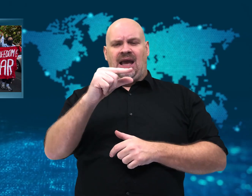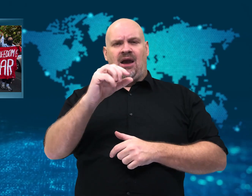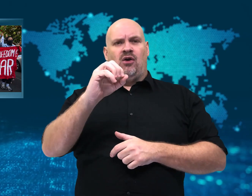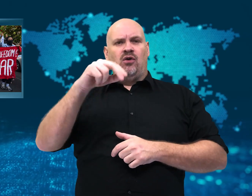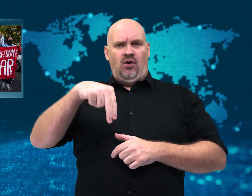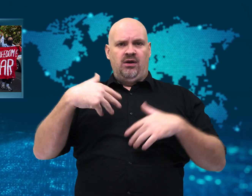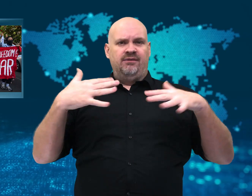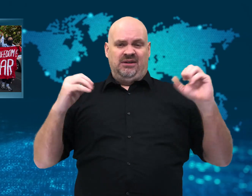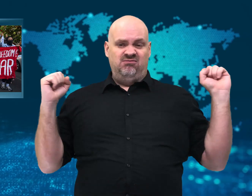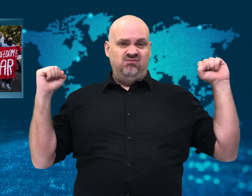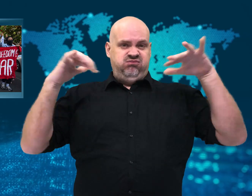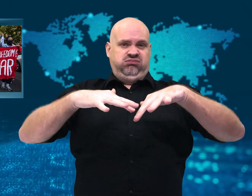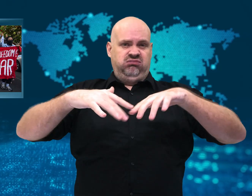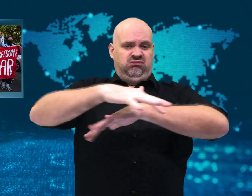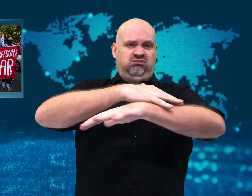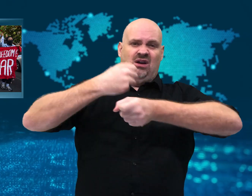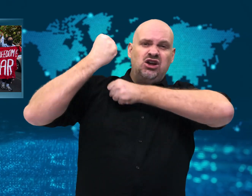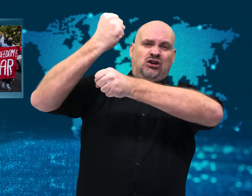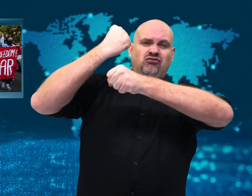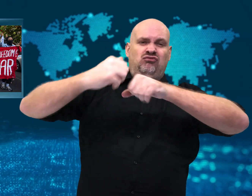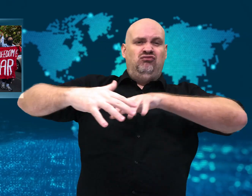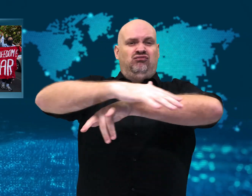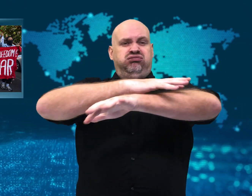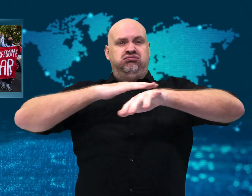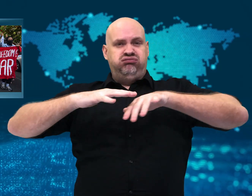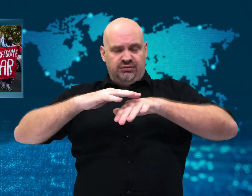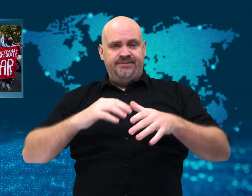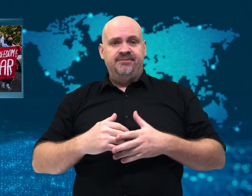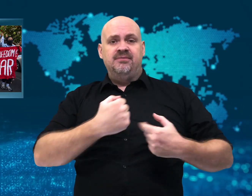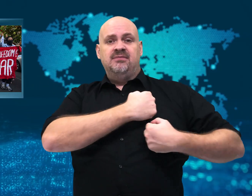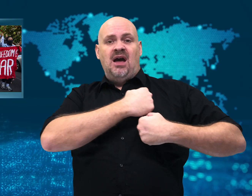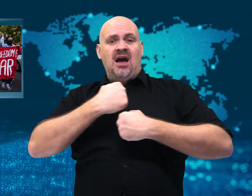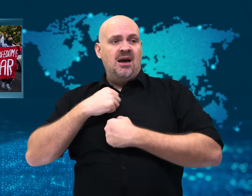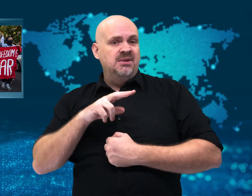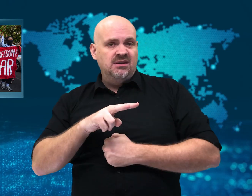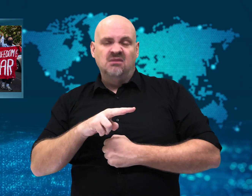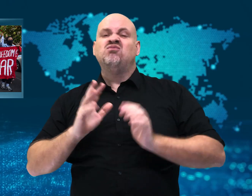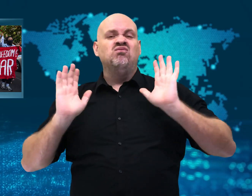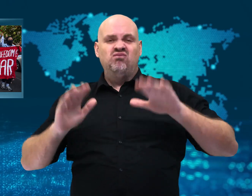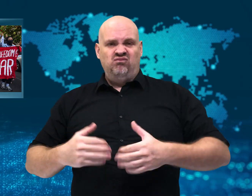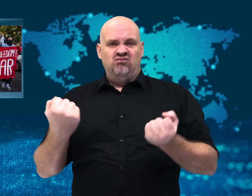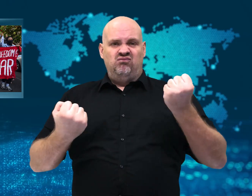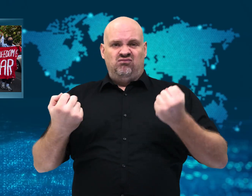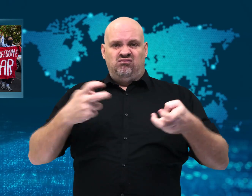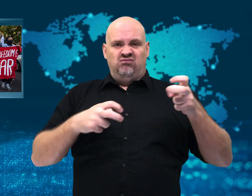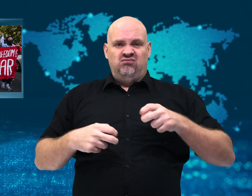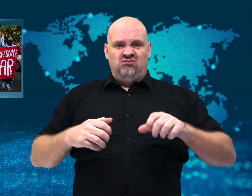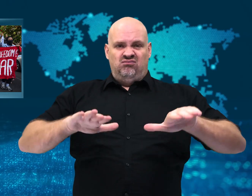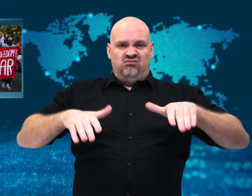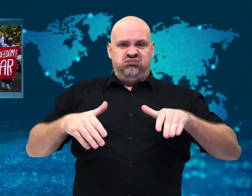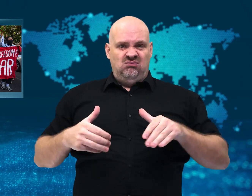The group was violently broken up when the military drove a large